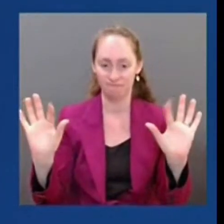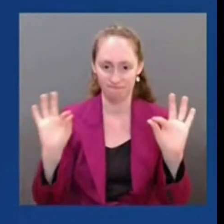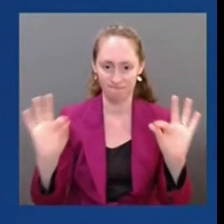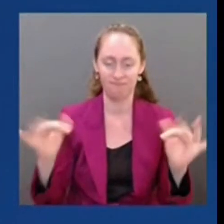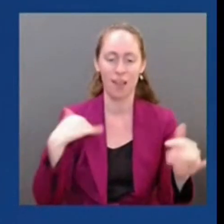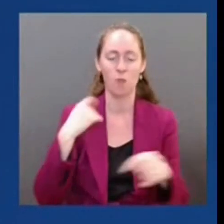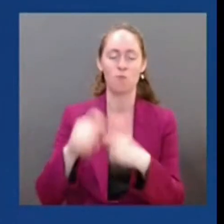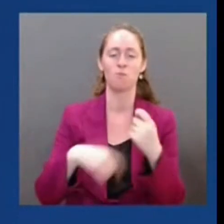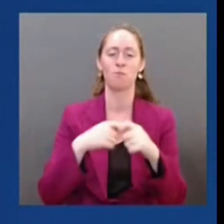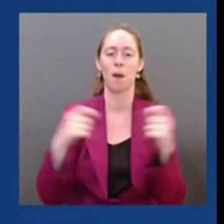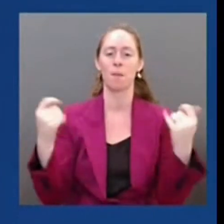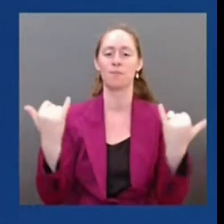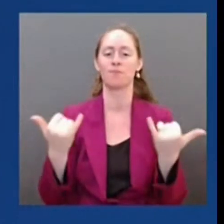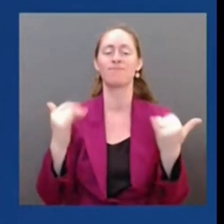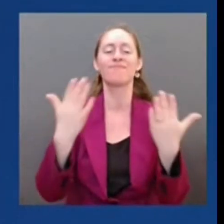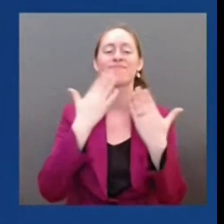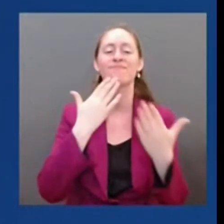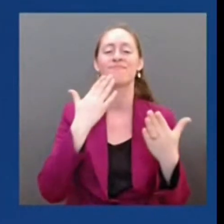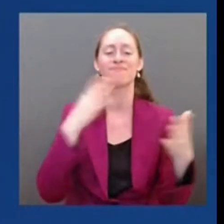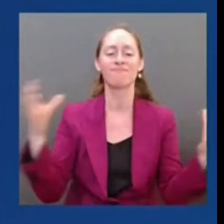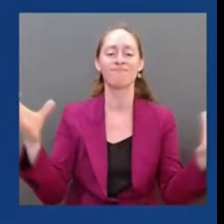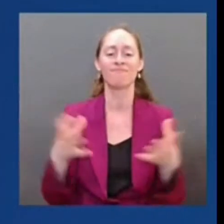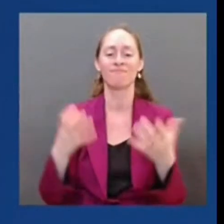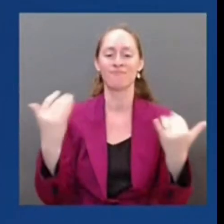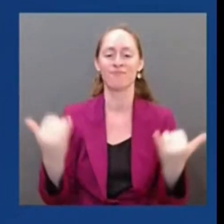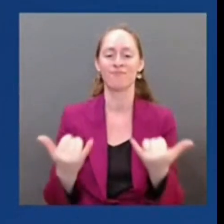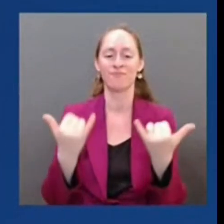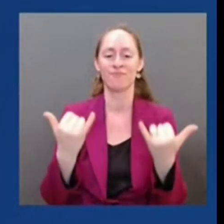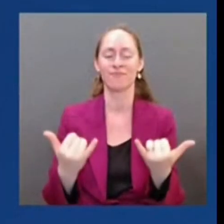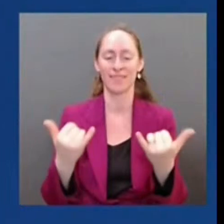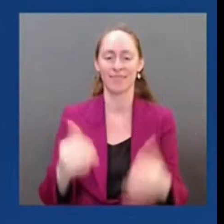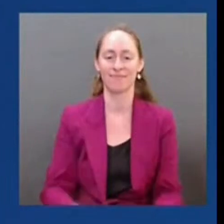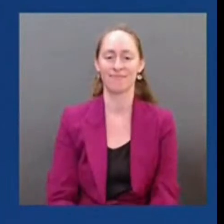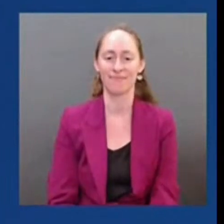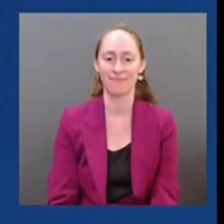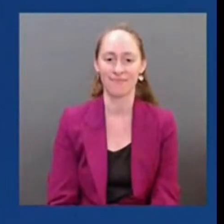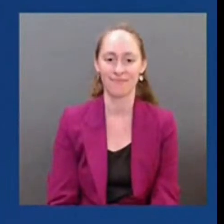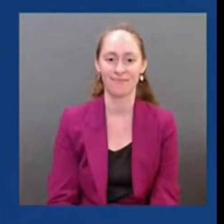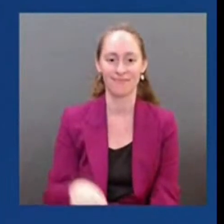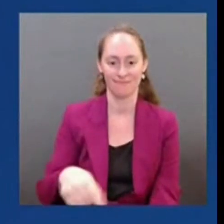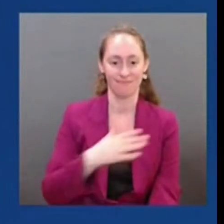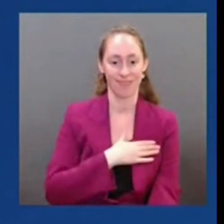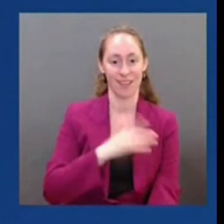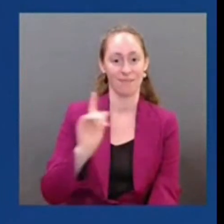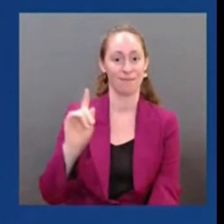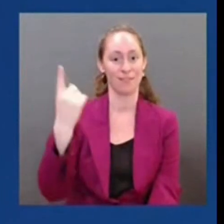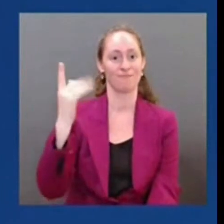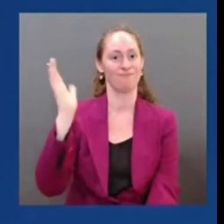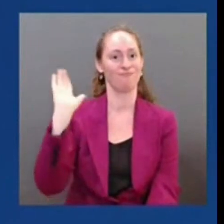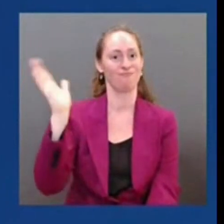WRAP UP BY SAYING THANK YOU ALL